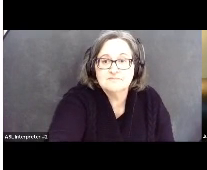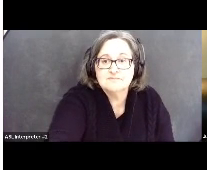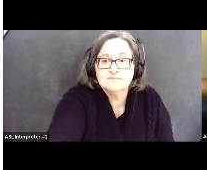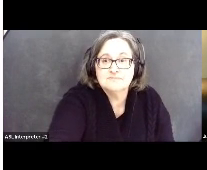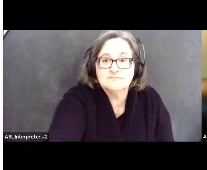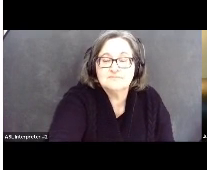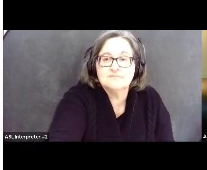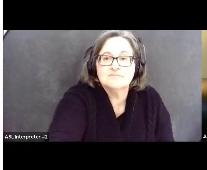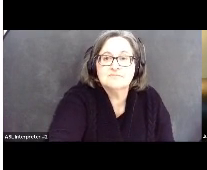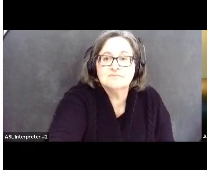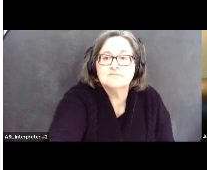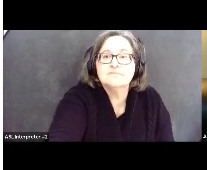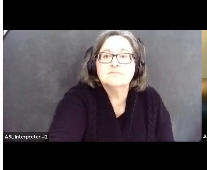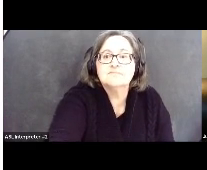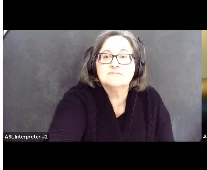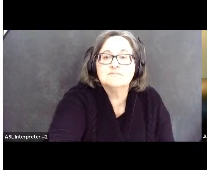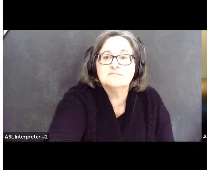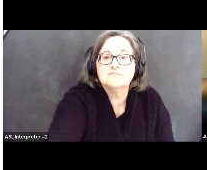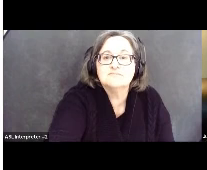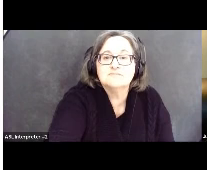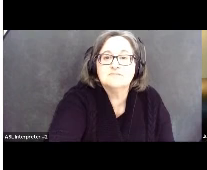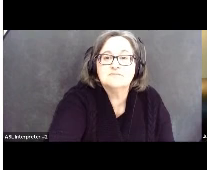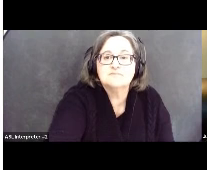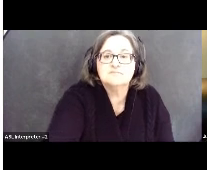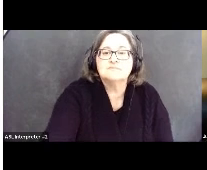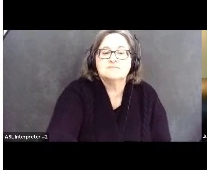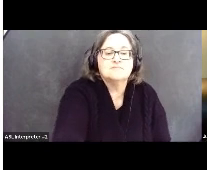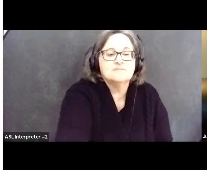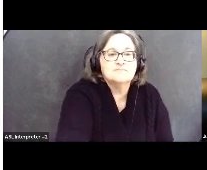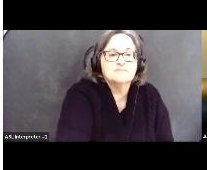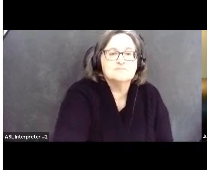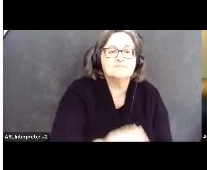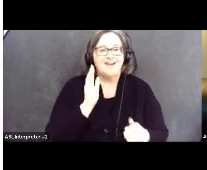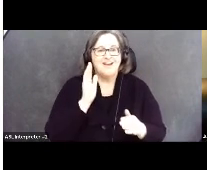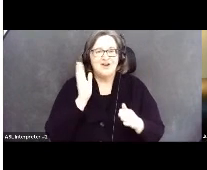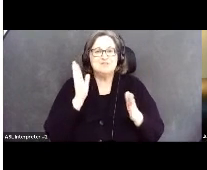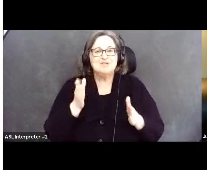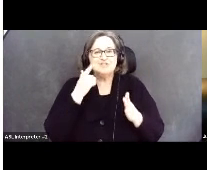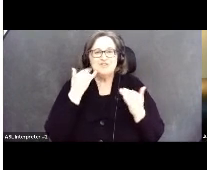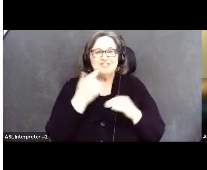Just real briefly, here are our speakers for today. As we said earlier, we'll let everyone